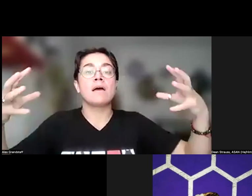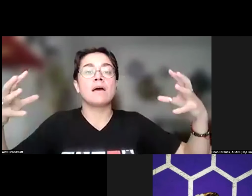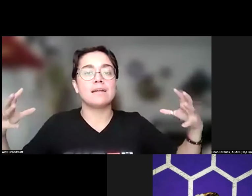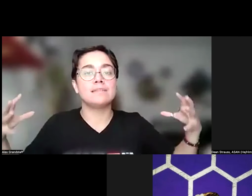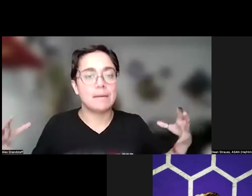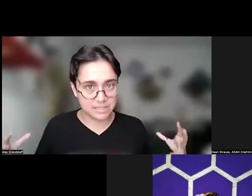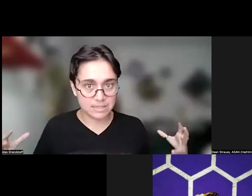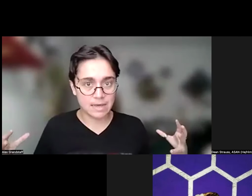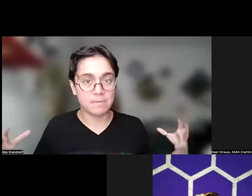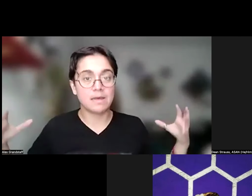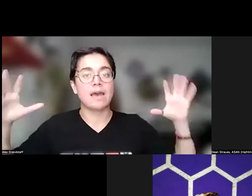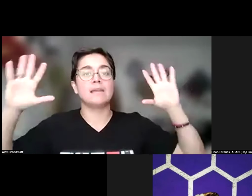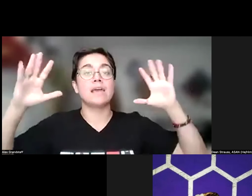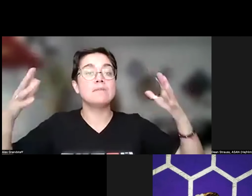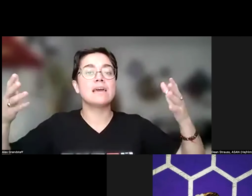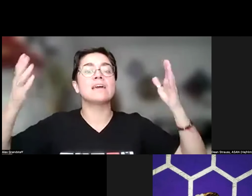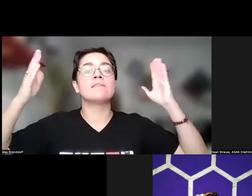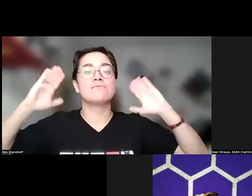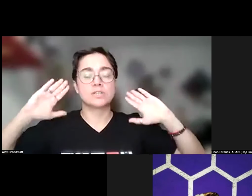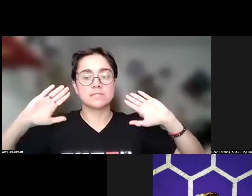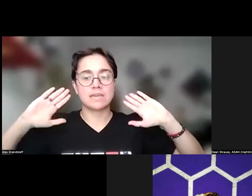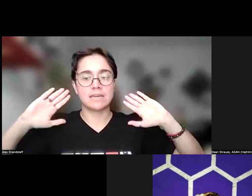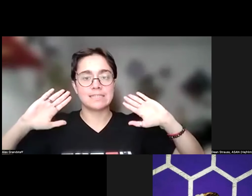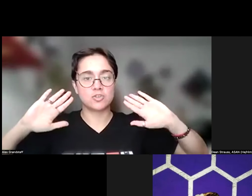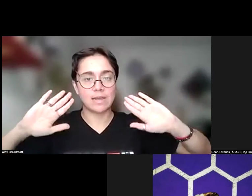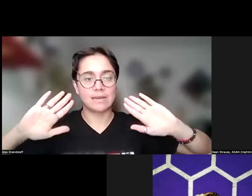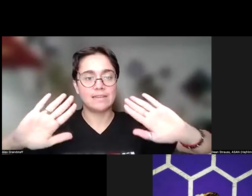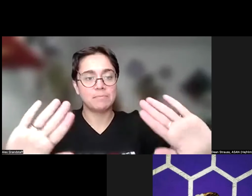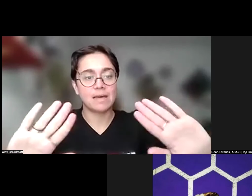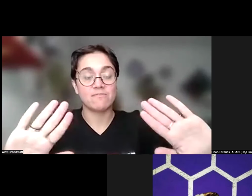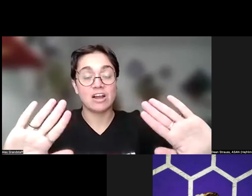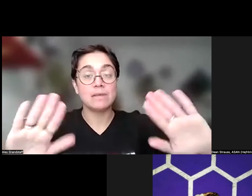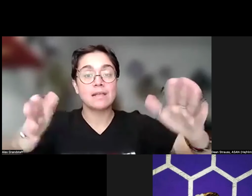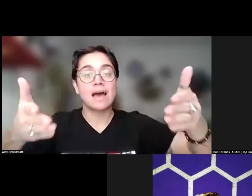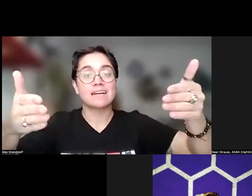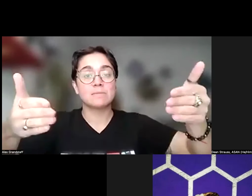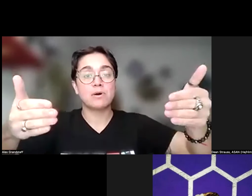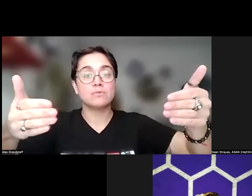Who are uncomfortable or the environment is not adapting to them.